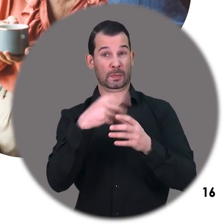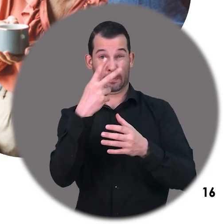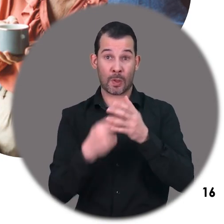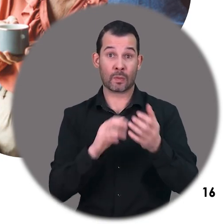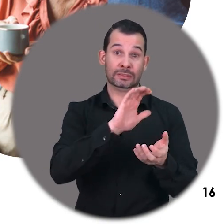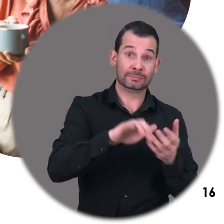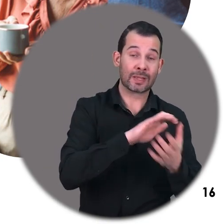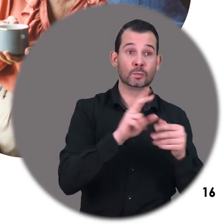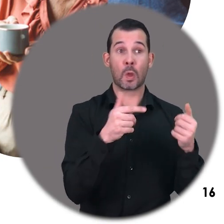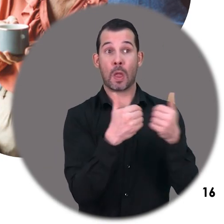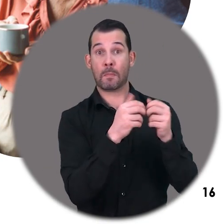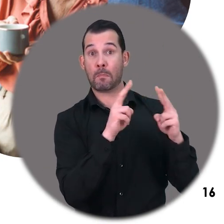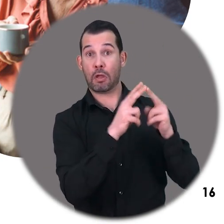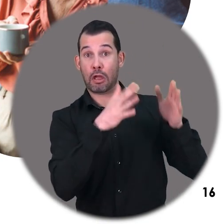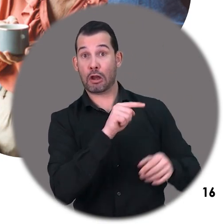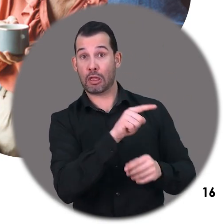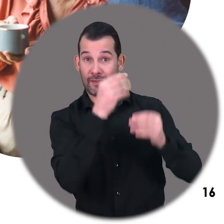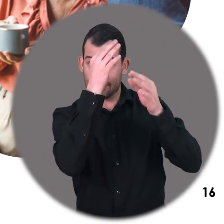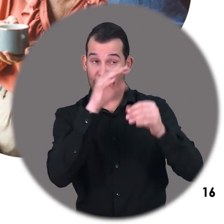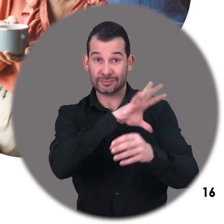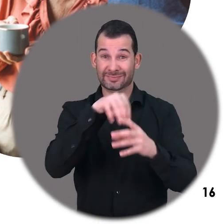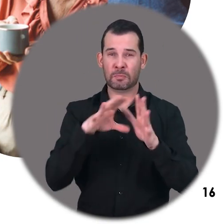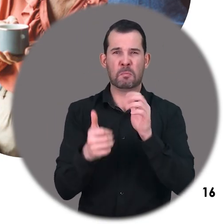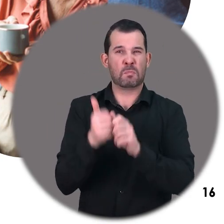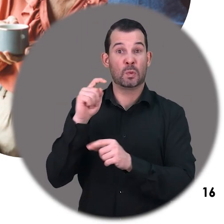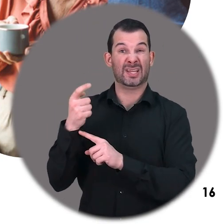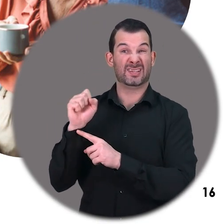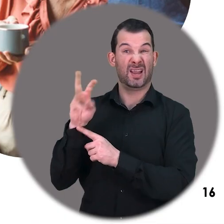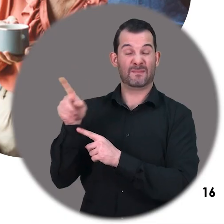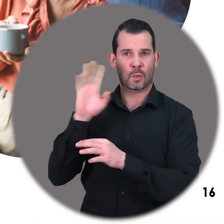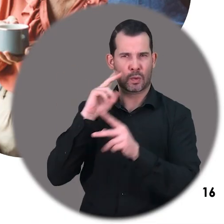spouses’ or common-law partners’ information, most tax software